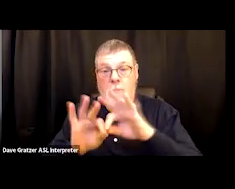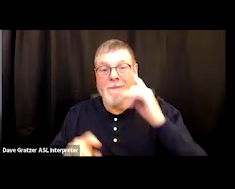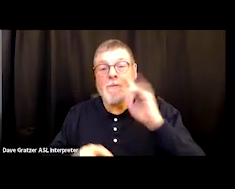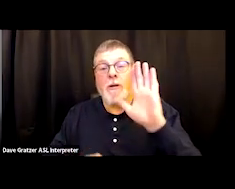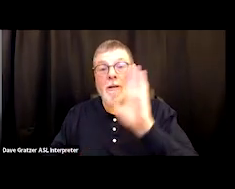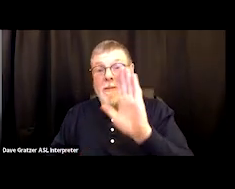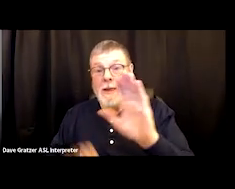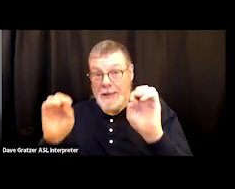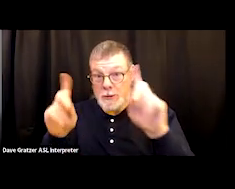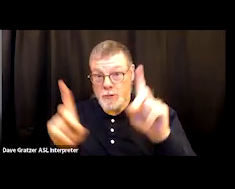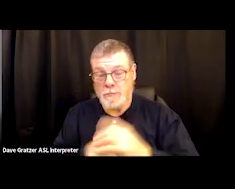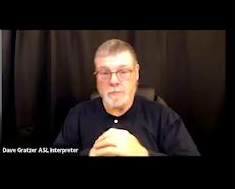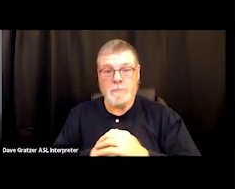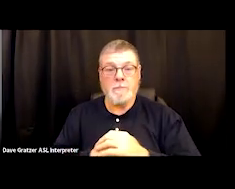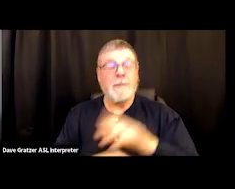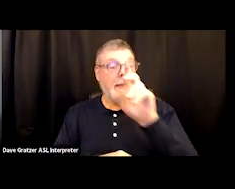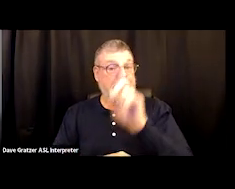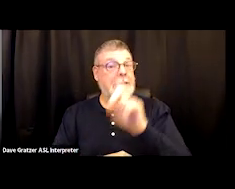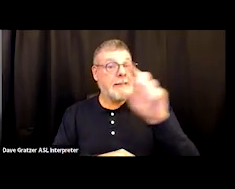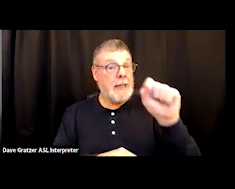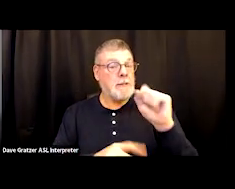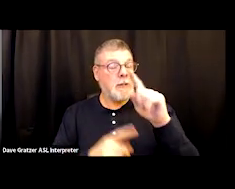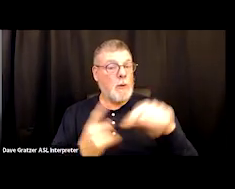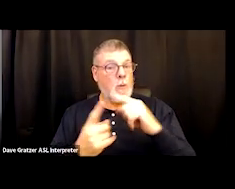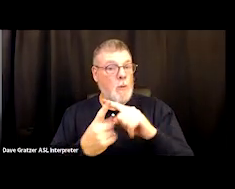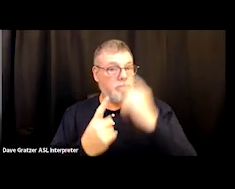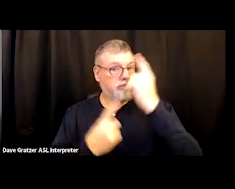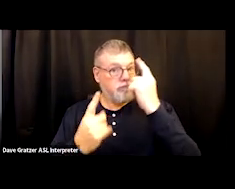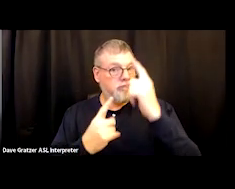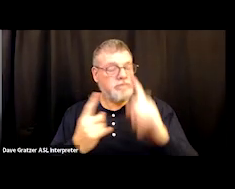So DDS does consider, when they're evaluating disability claims,